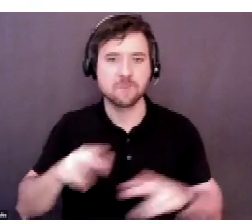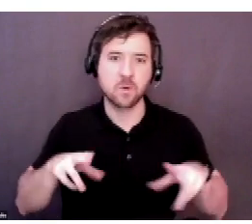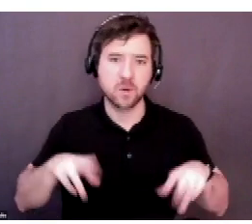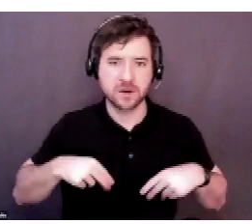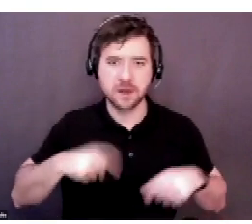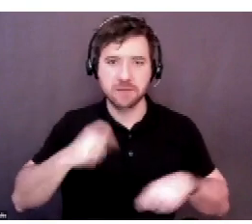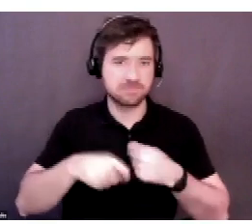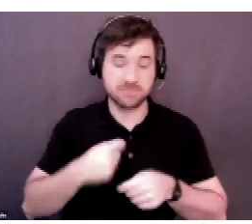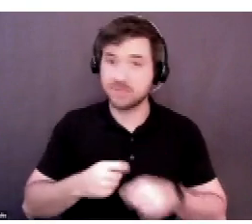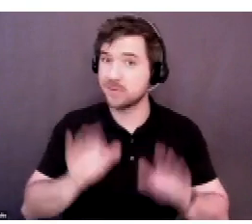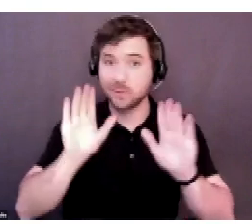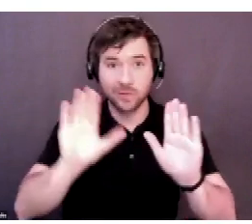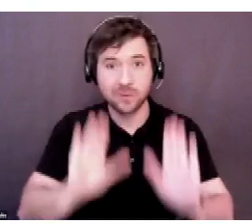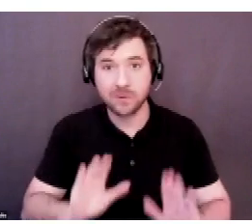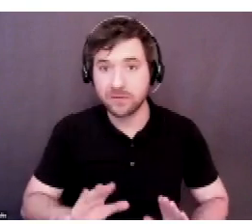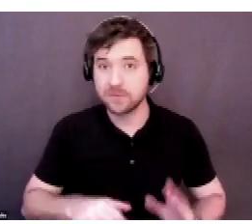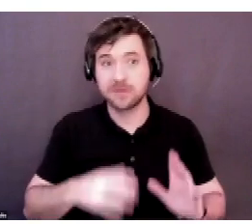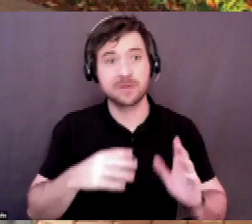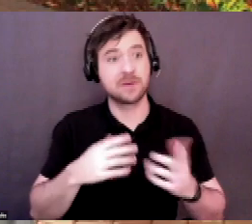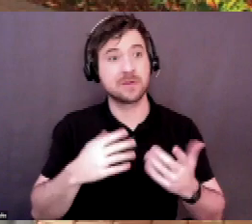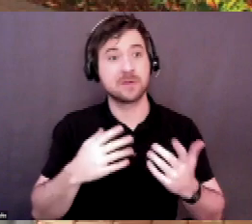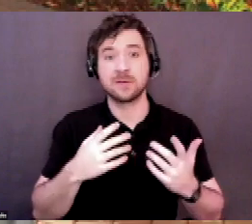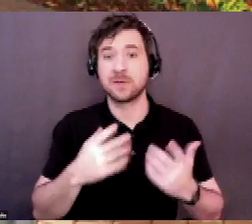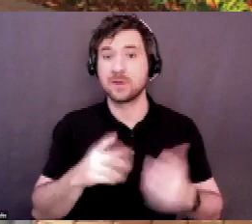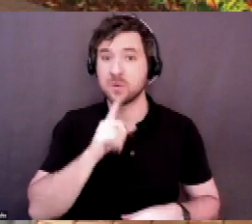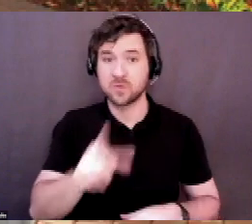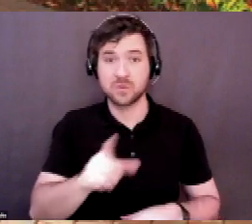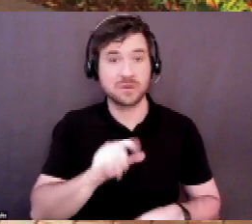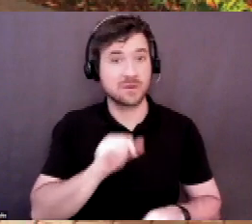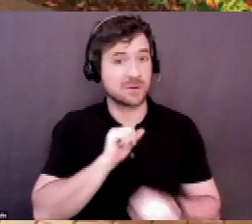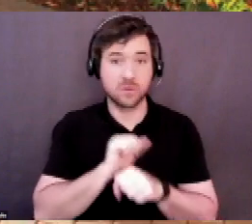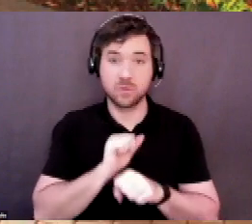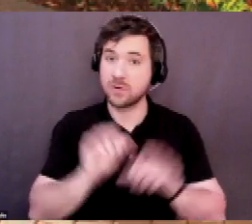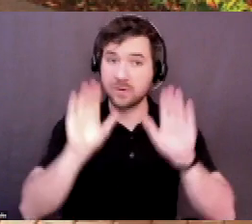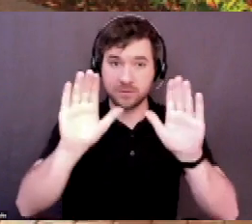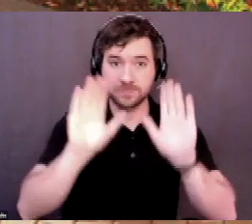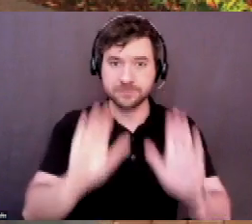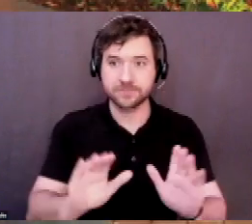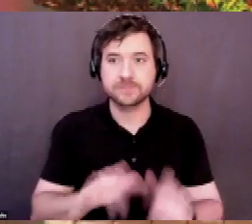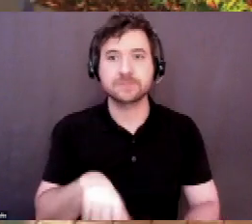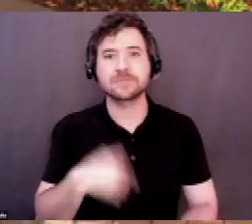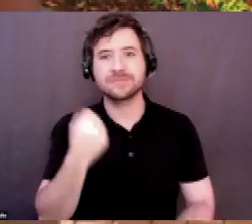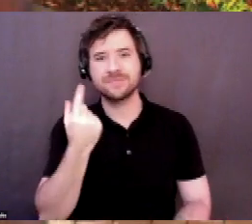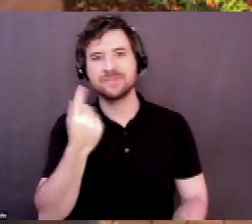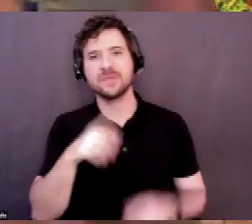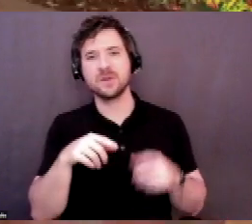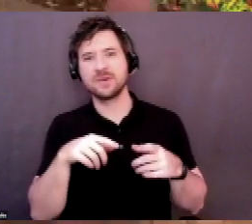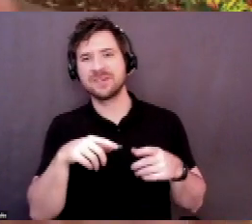It worked out fantastically. But during that time when I should have been able to be really,